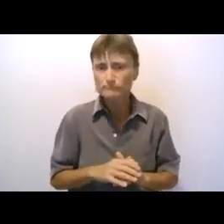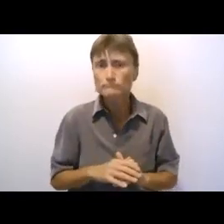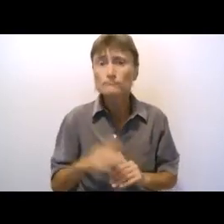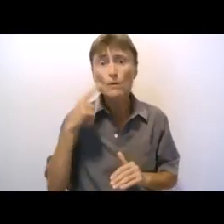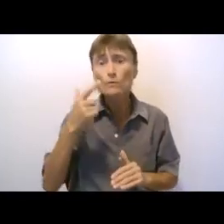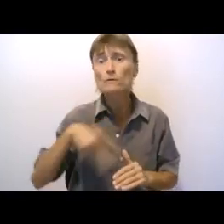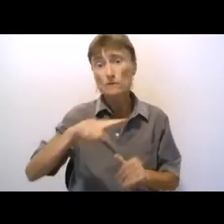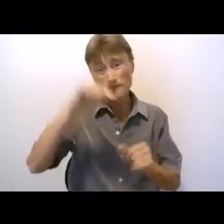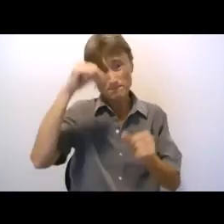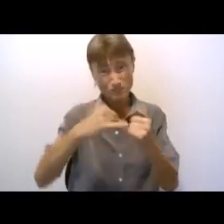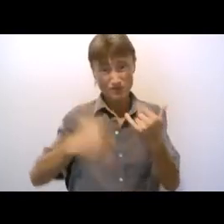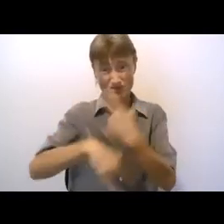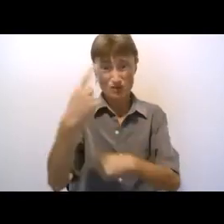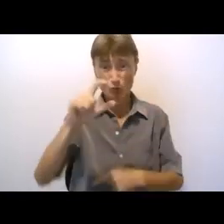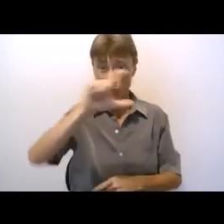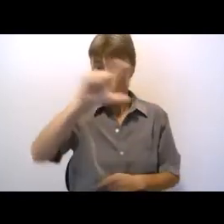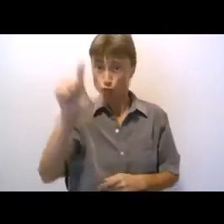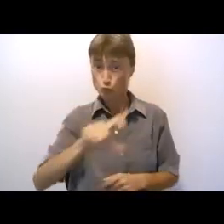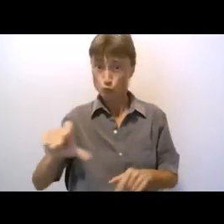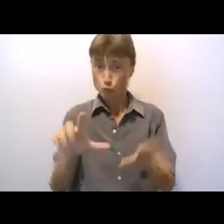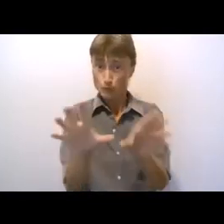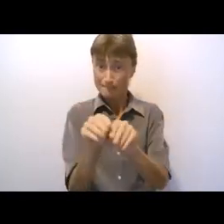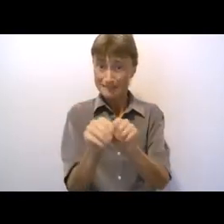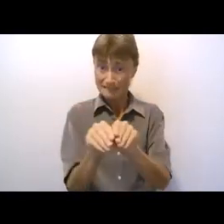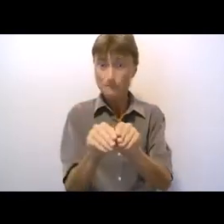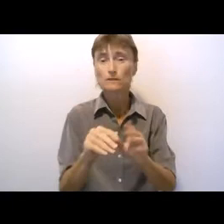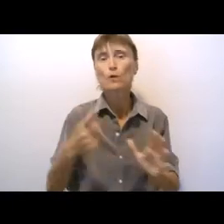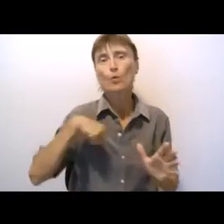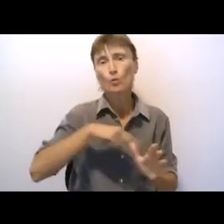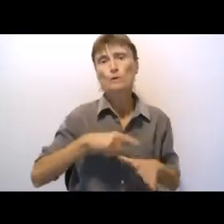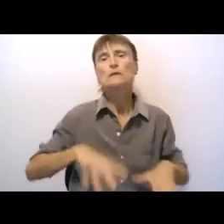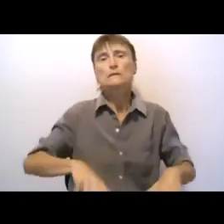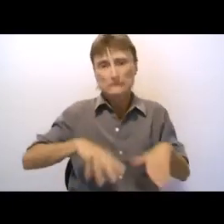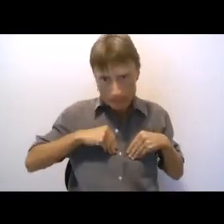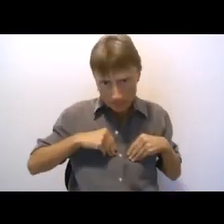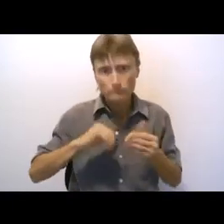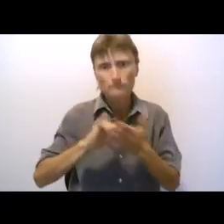request that requires emotional labour and vulnerability. Calgary Arts Development commits